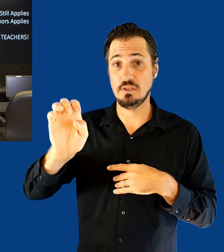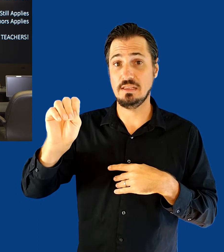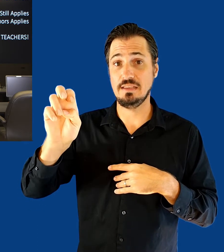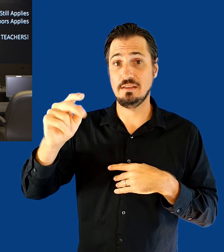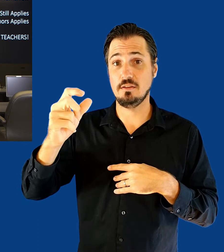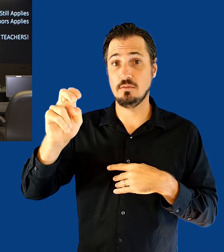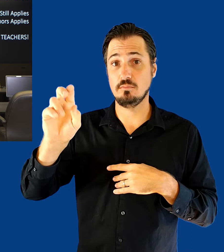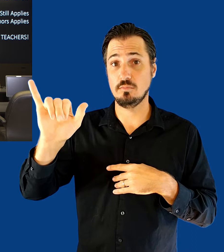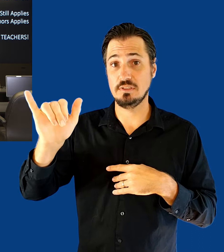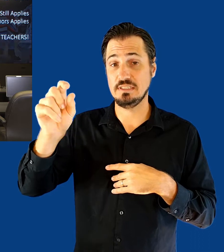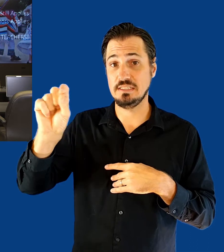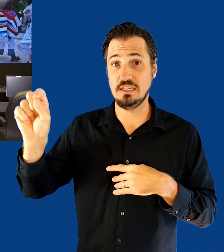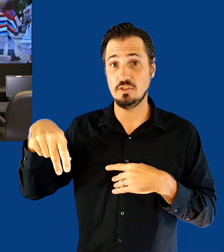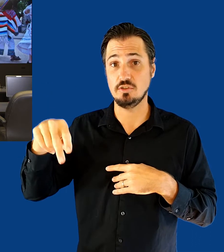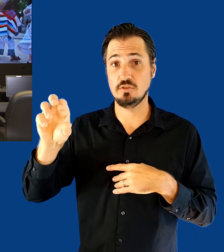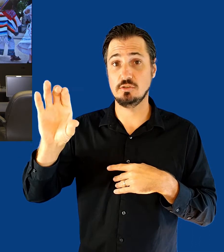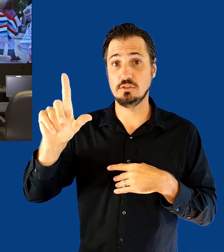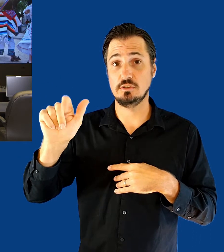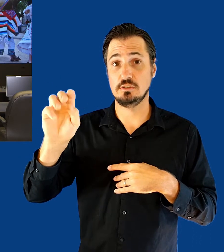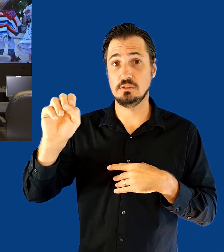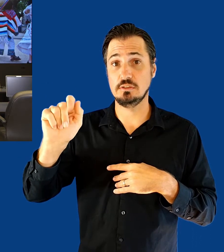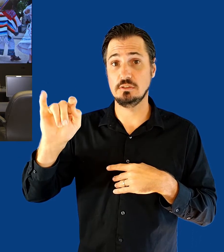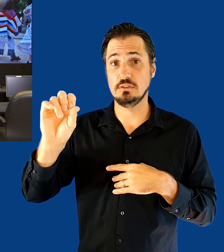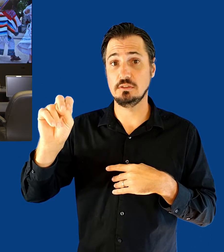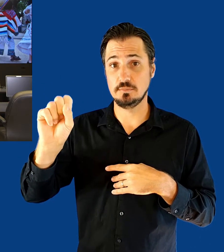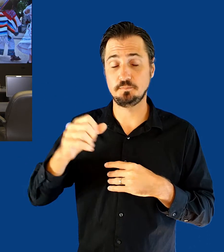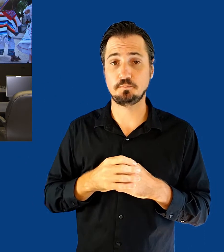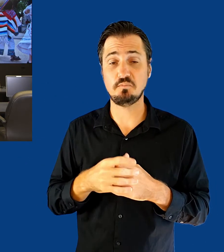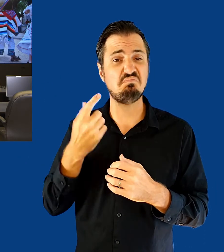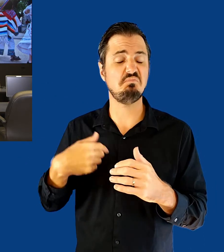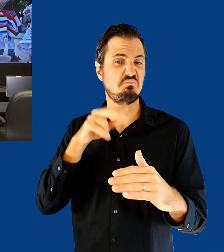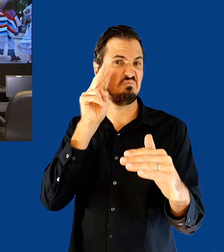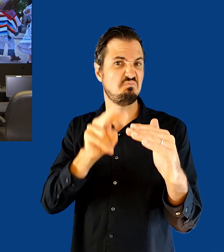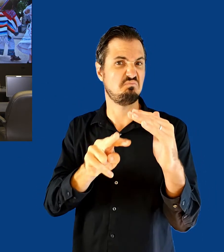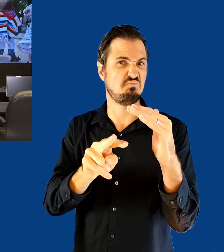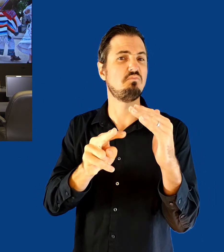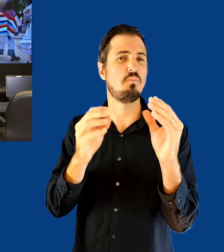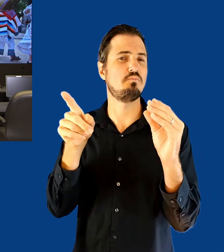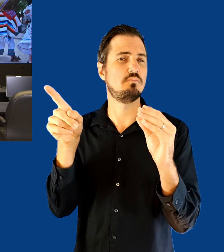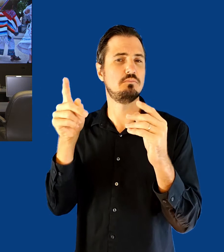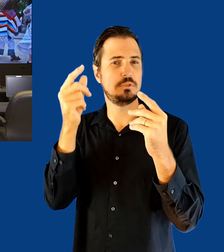We anticipate more details from the Governor on what businesses and activities may be allowed in Phase Two and Phase Three,